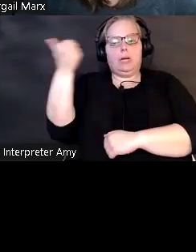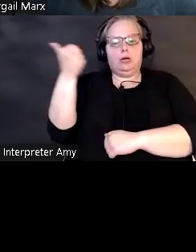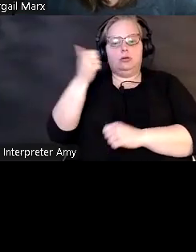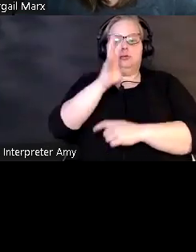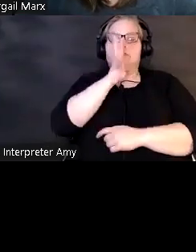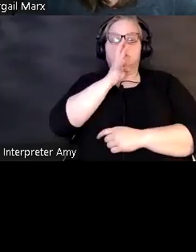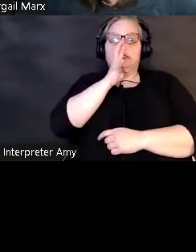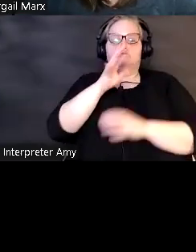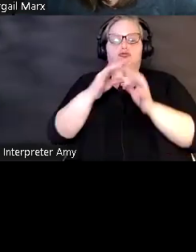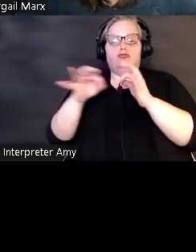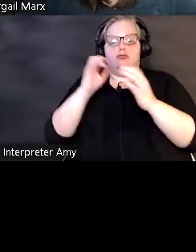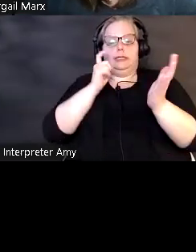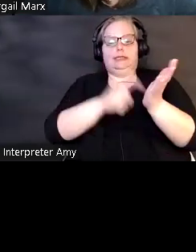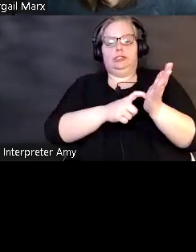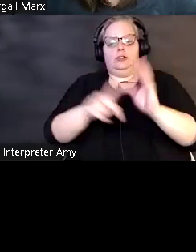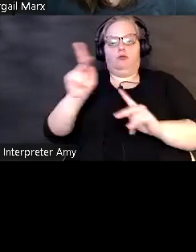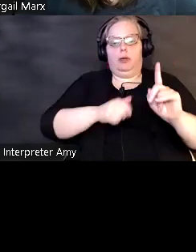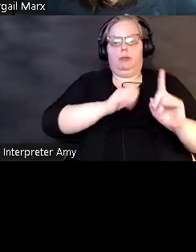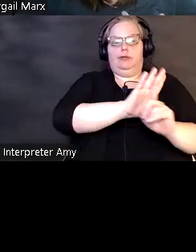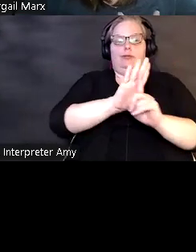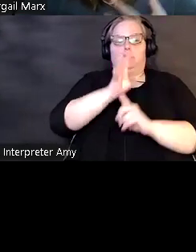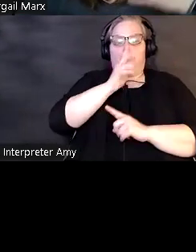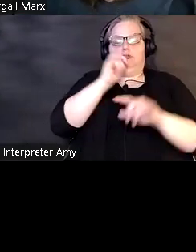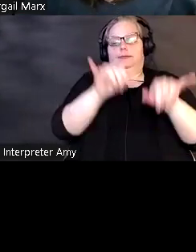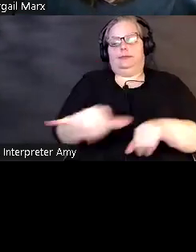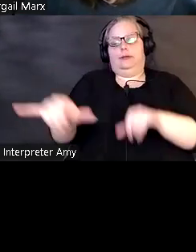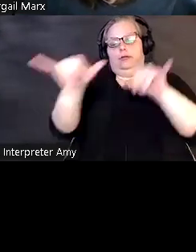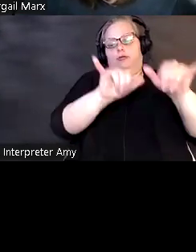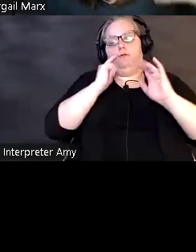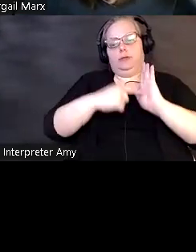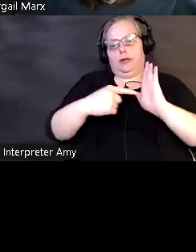for people who have non-standard speech. So for example, when you talk into your phone and